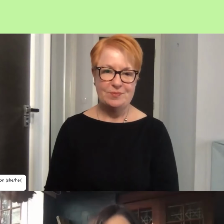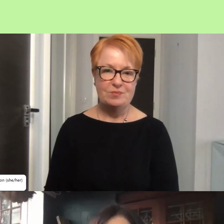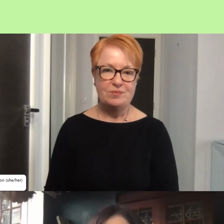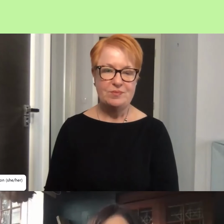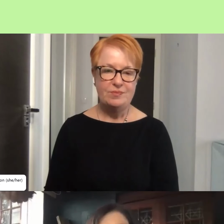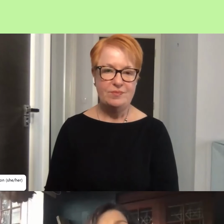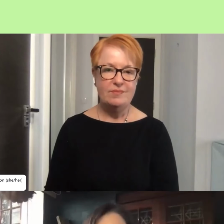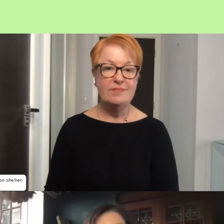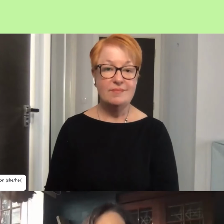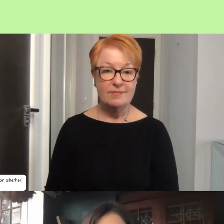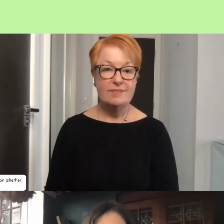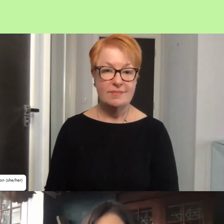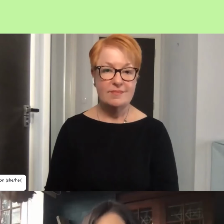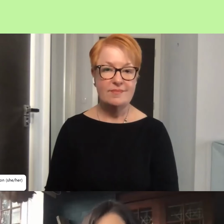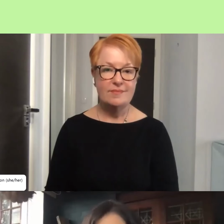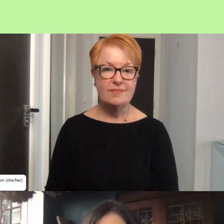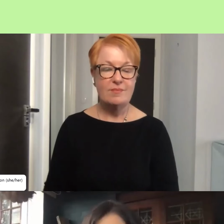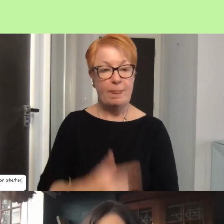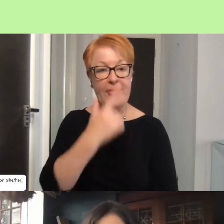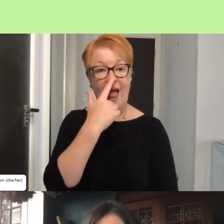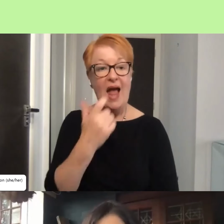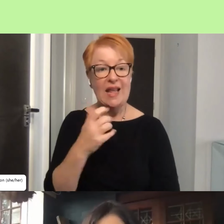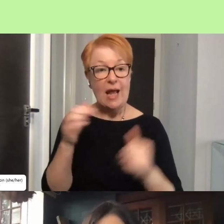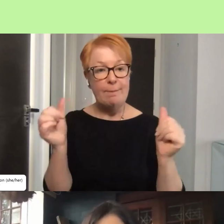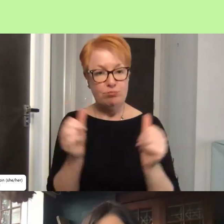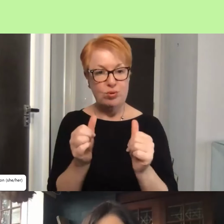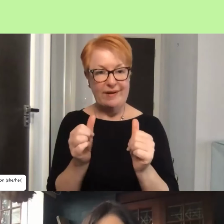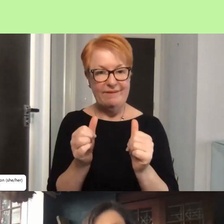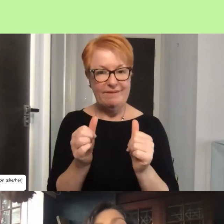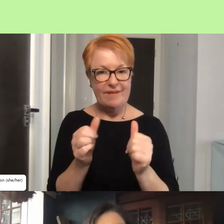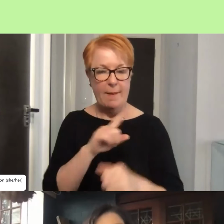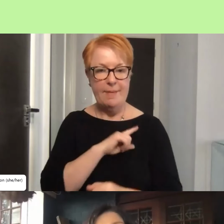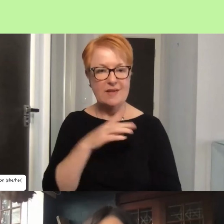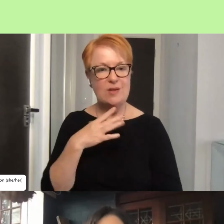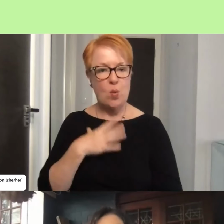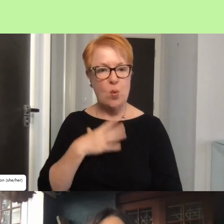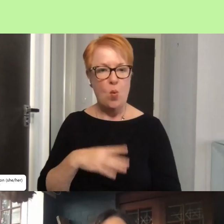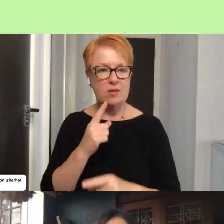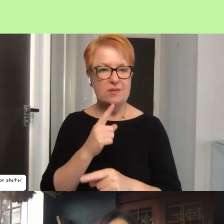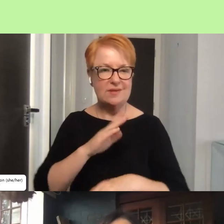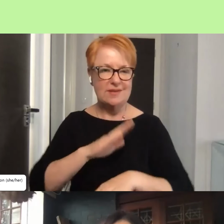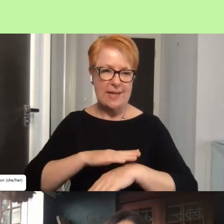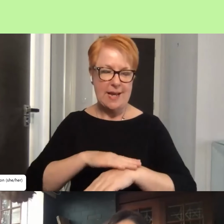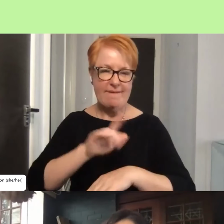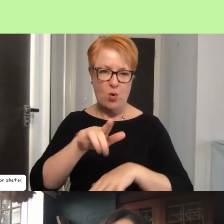Because I want to have time also for the audience questions as well.